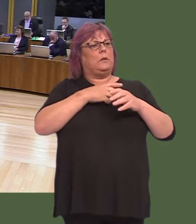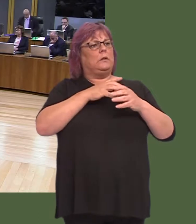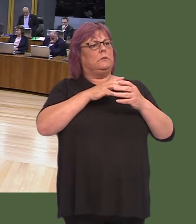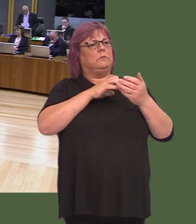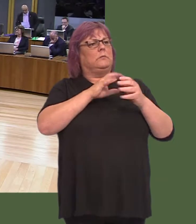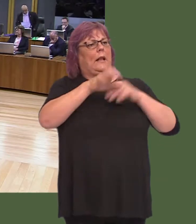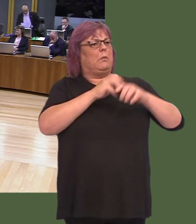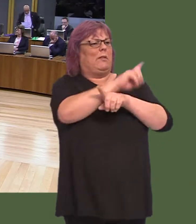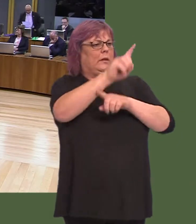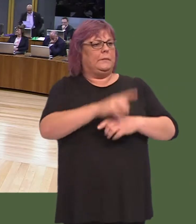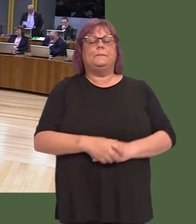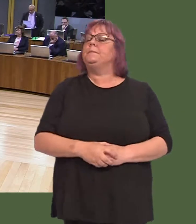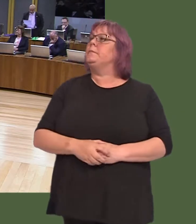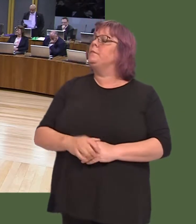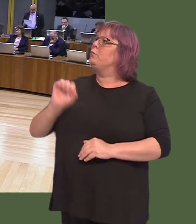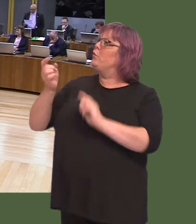Mohammad Asghar (Oscar) AM: Thank you very much for the reply, Minister.